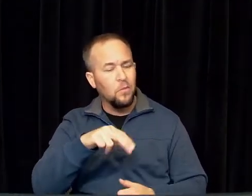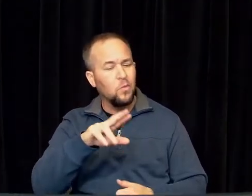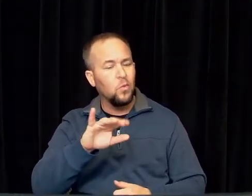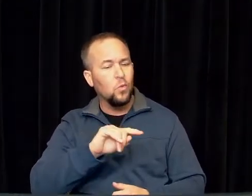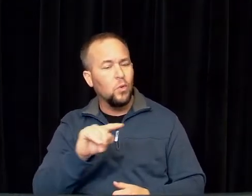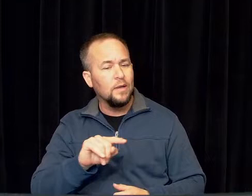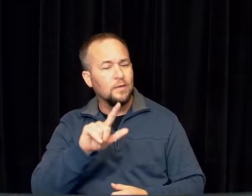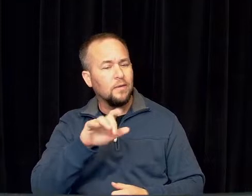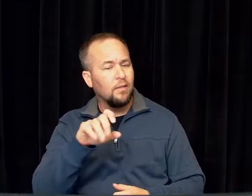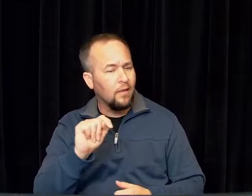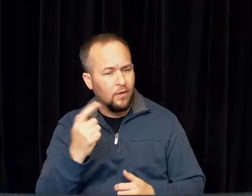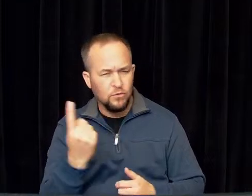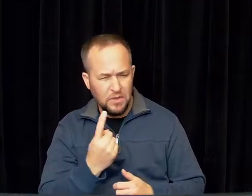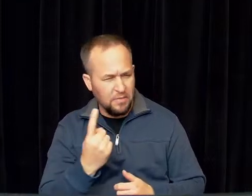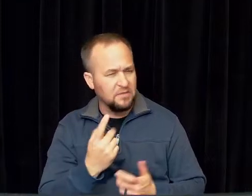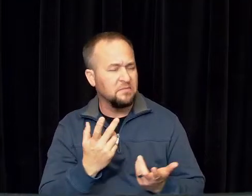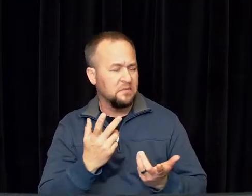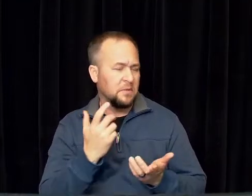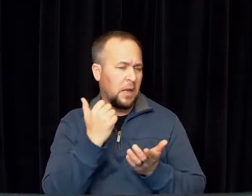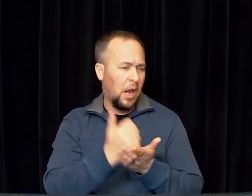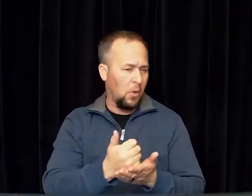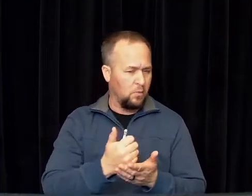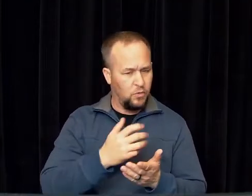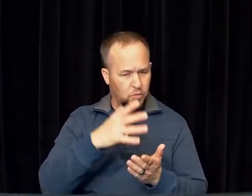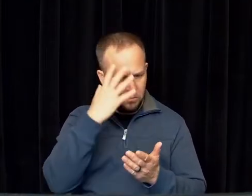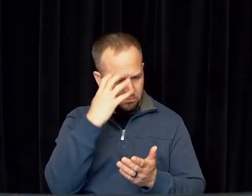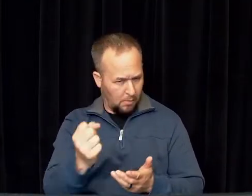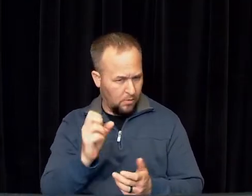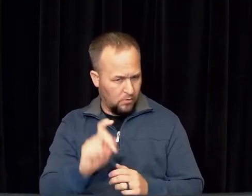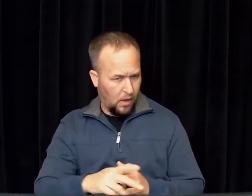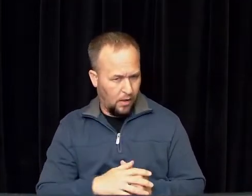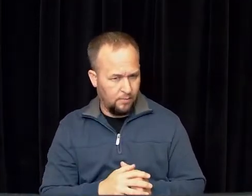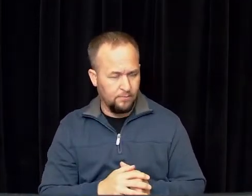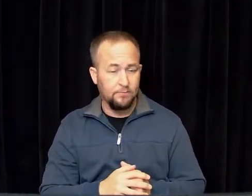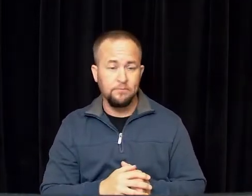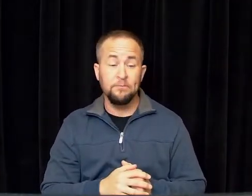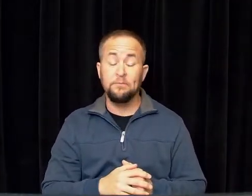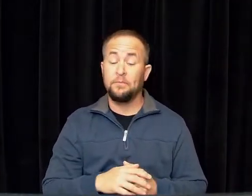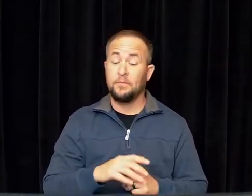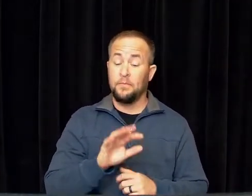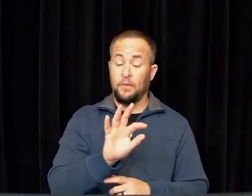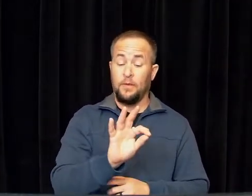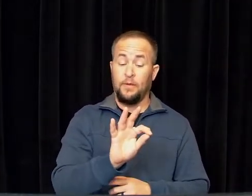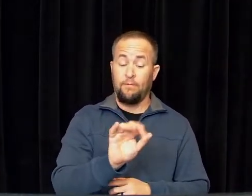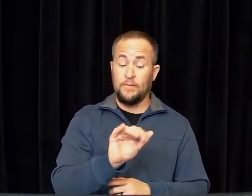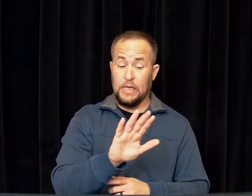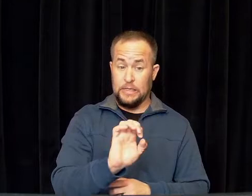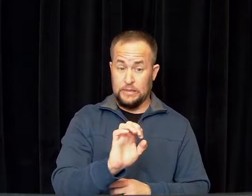A face is a flat surface on a three-dimensional shape. So those are like the sides that fold up